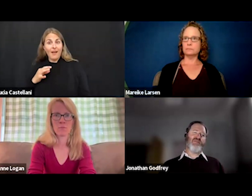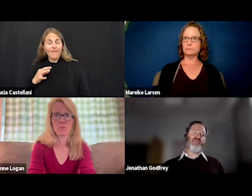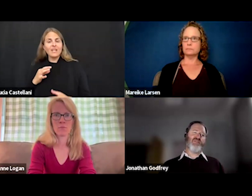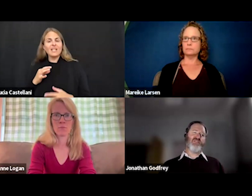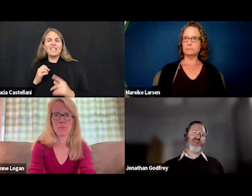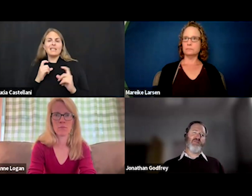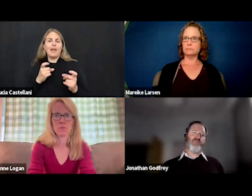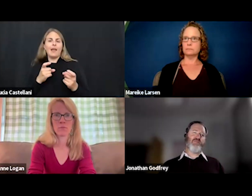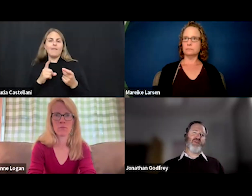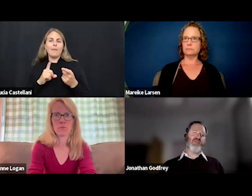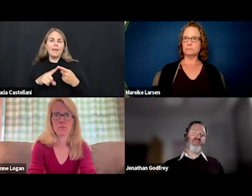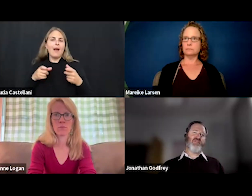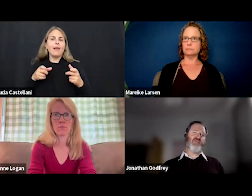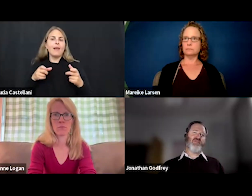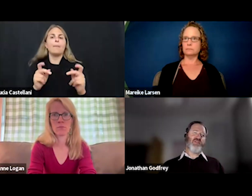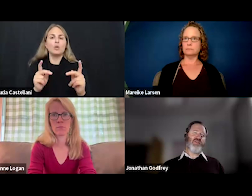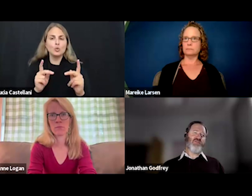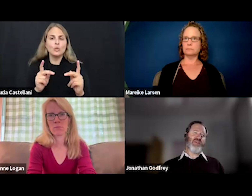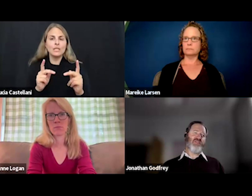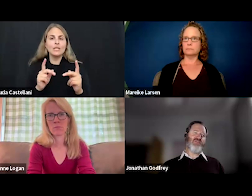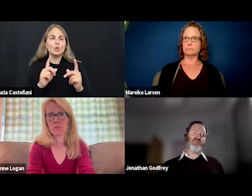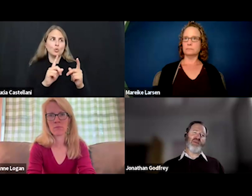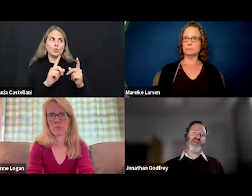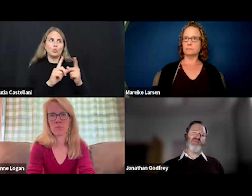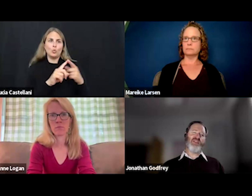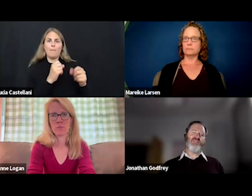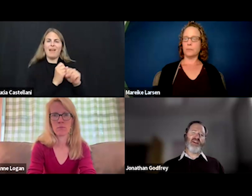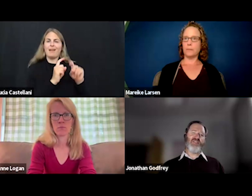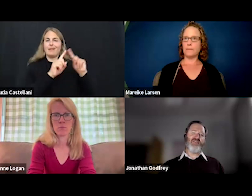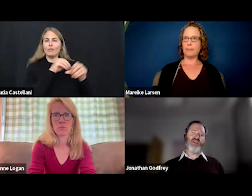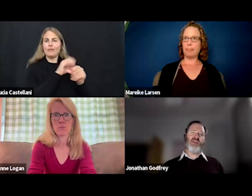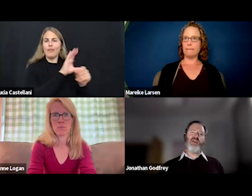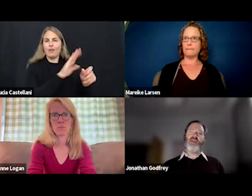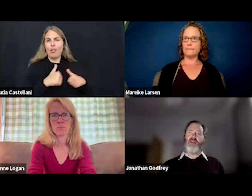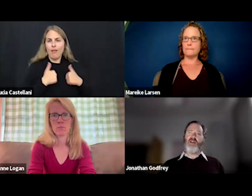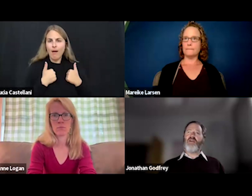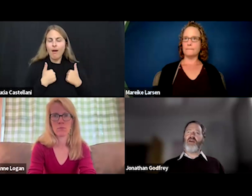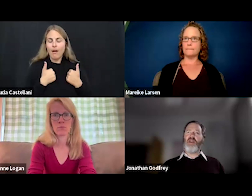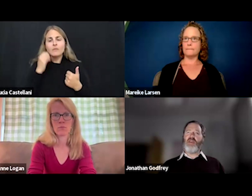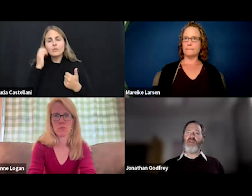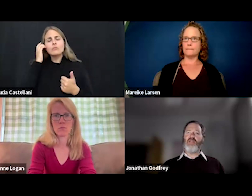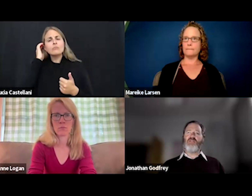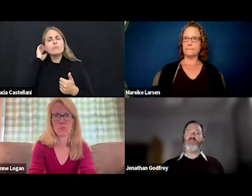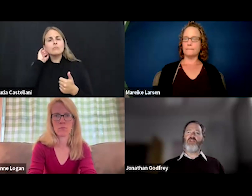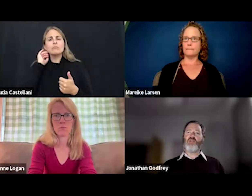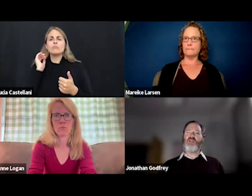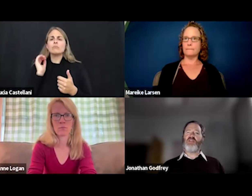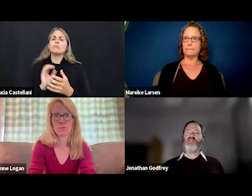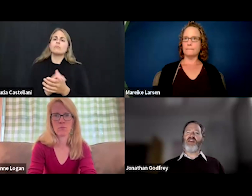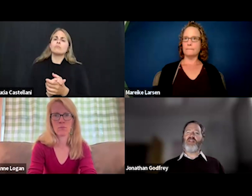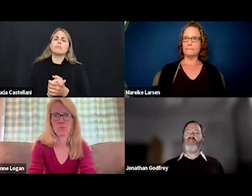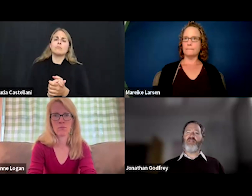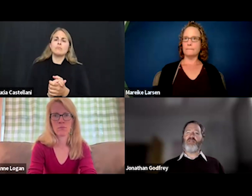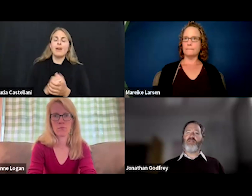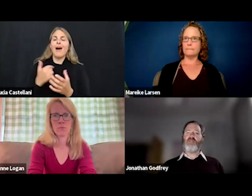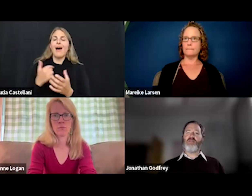a difference. But not so much as just being given a chance. I took the chance.